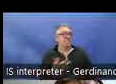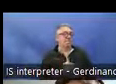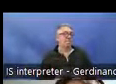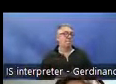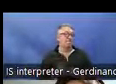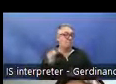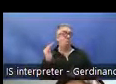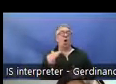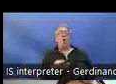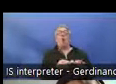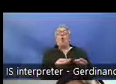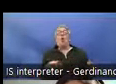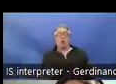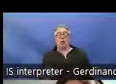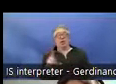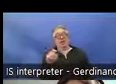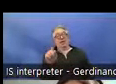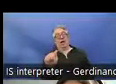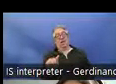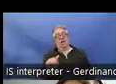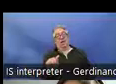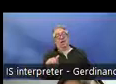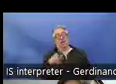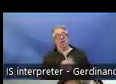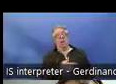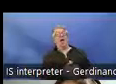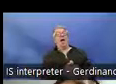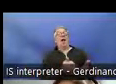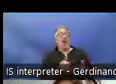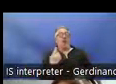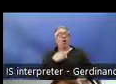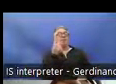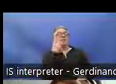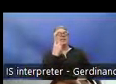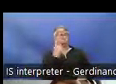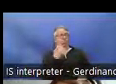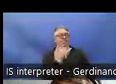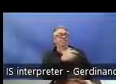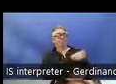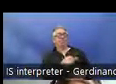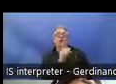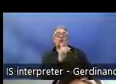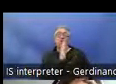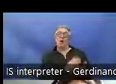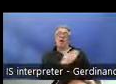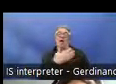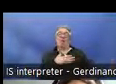It gives us a larger perspective of needs and barriers that people are facing.